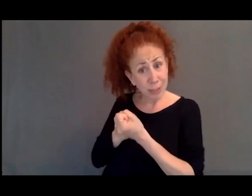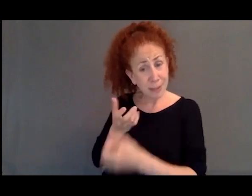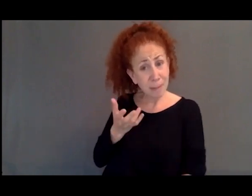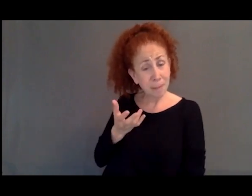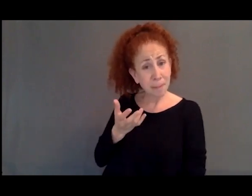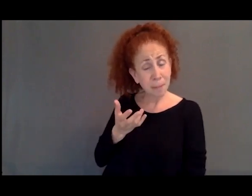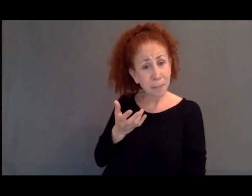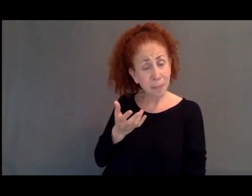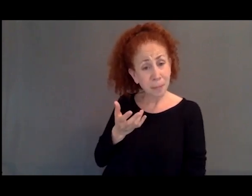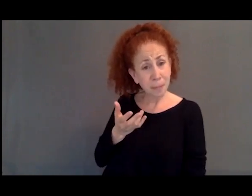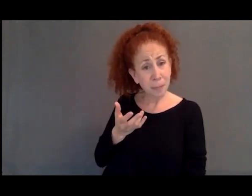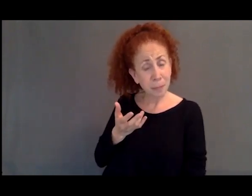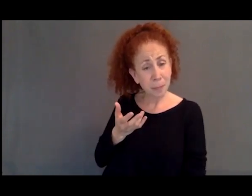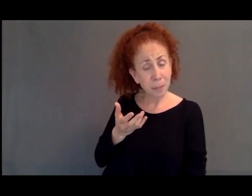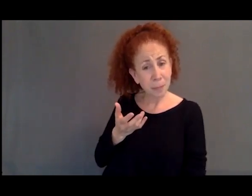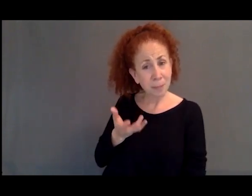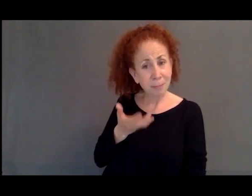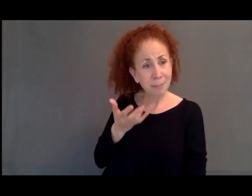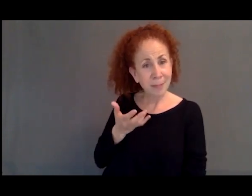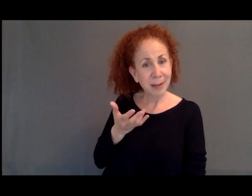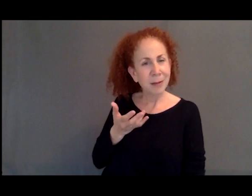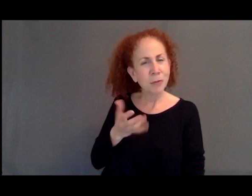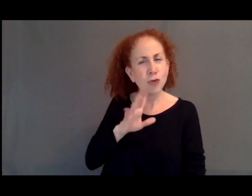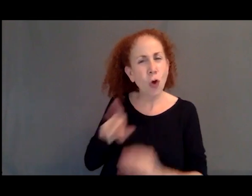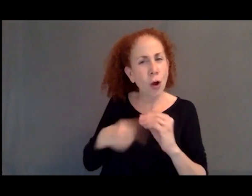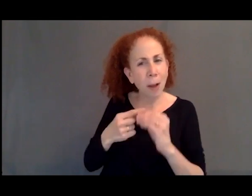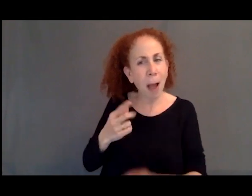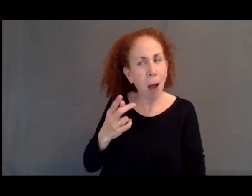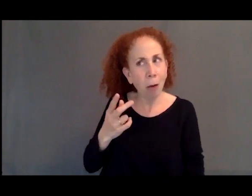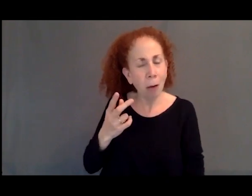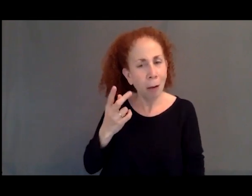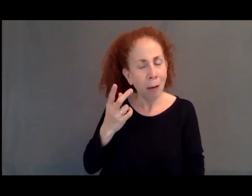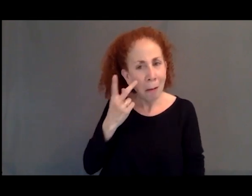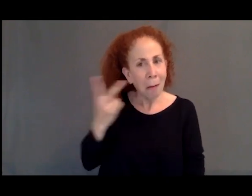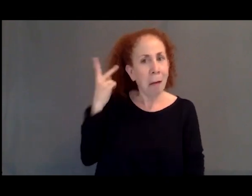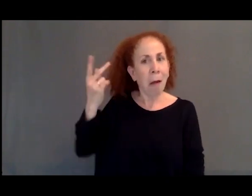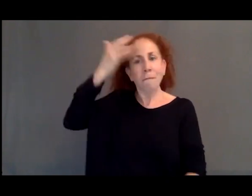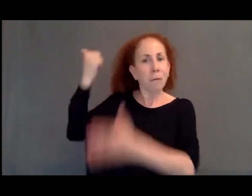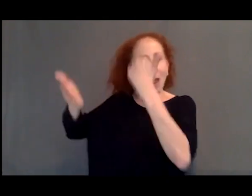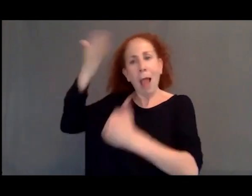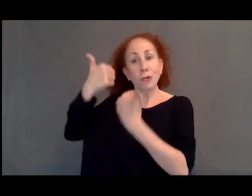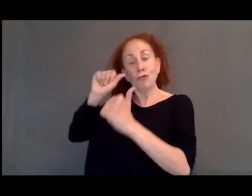about amnesia and trying to bring to the fore all of the things that are forgotten?